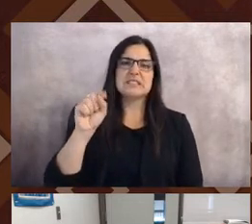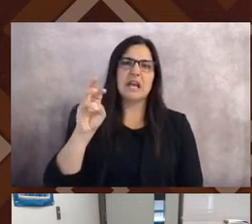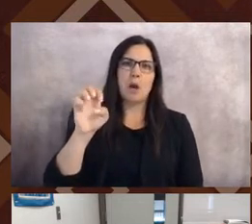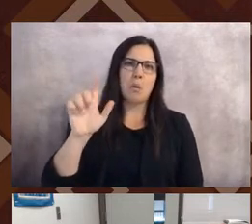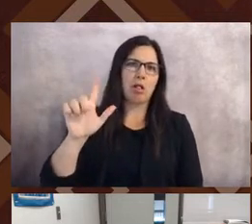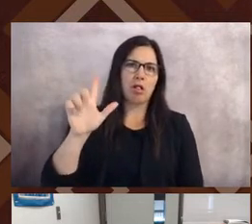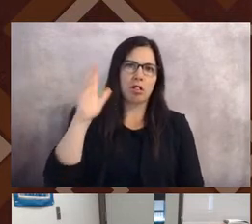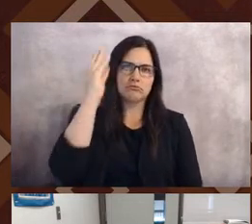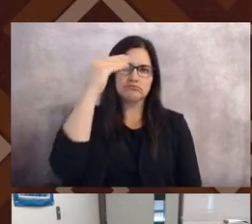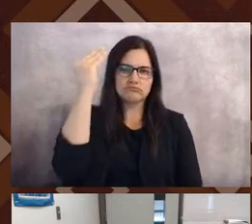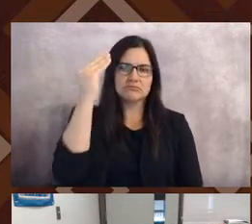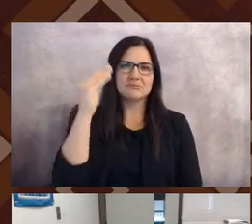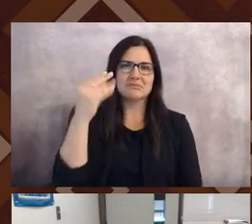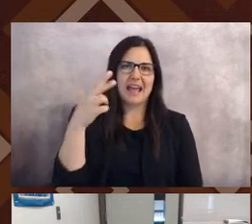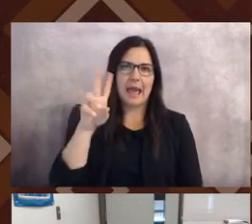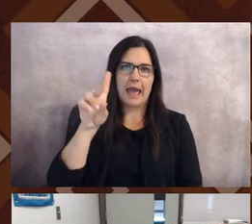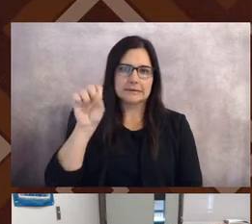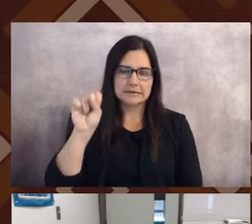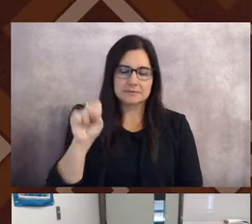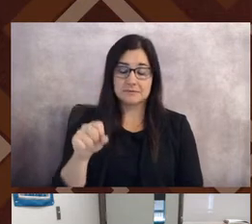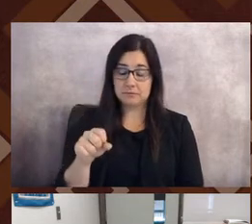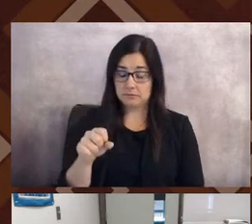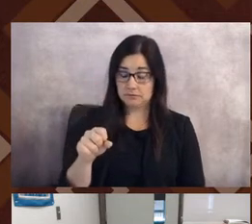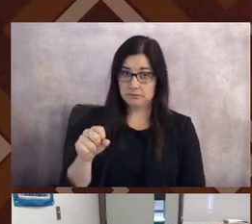as all of us know, though, right?